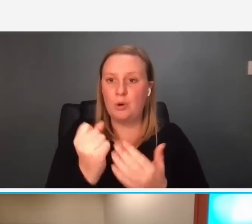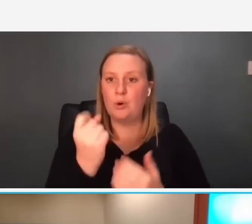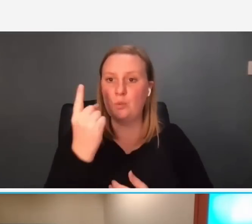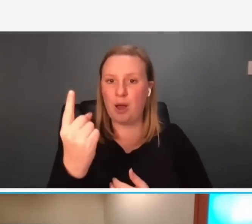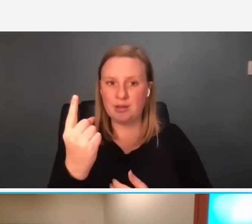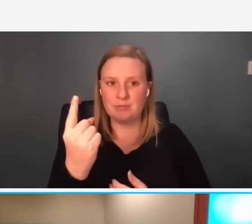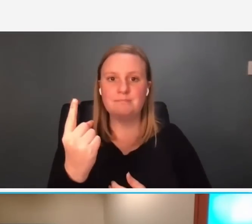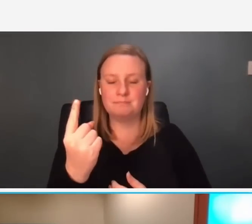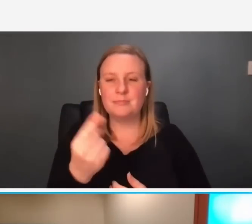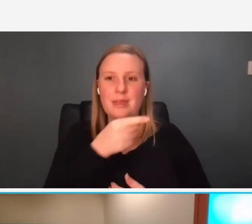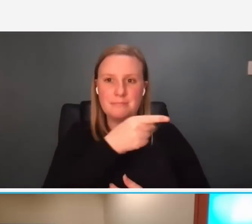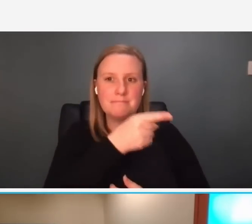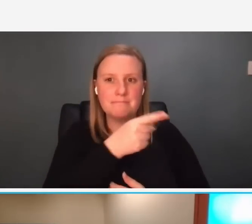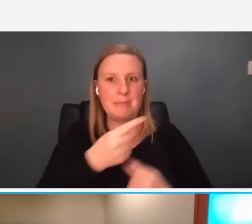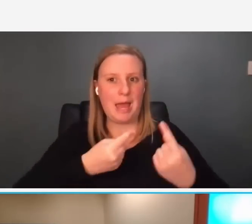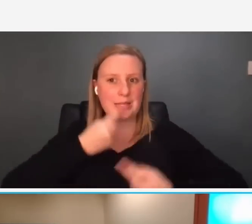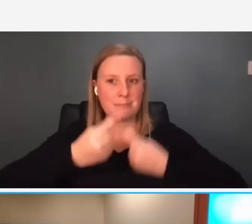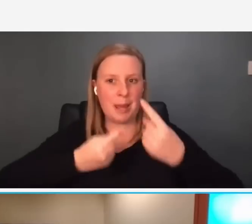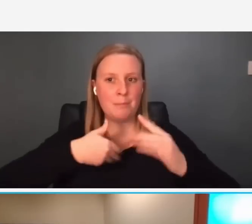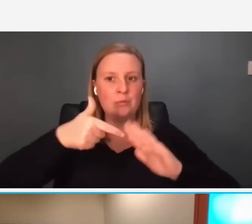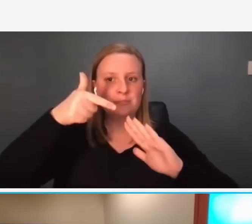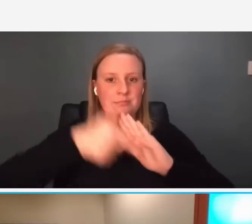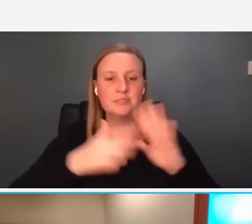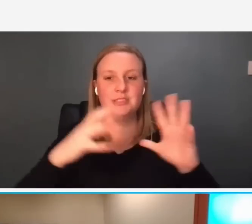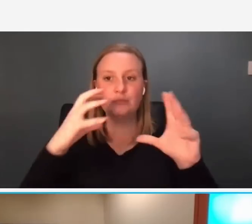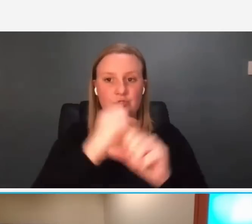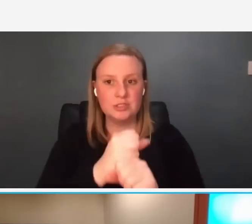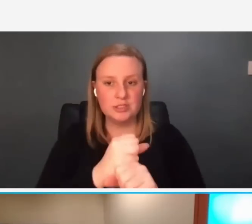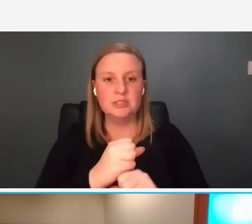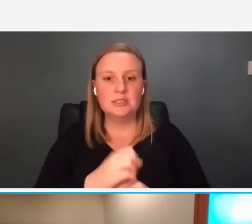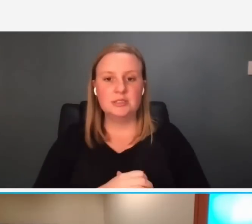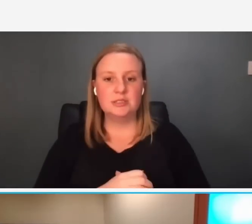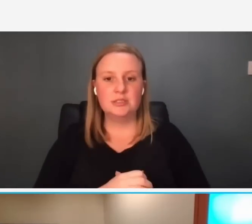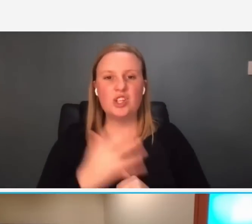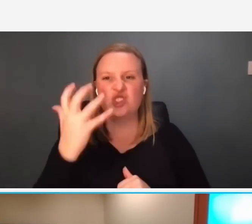not entirely clear but I'll give you a good summary and then when the paper's released hopefully you can